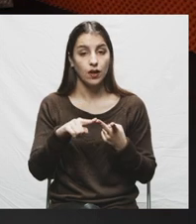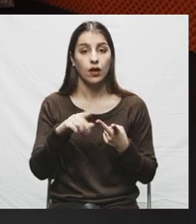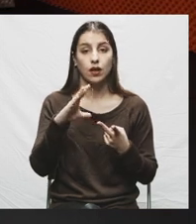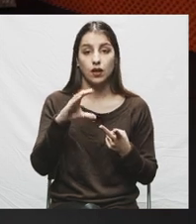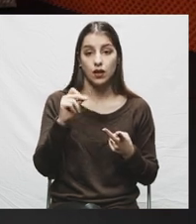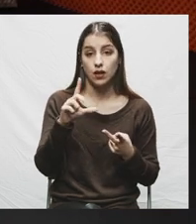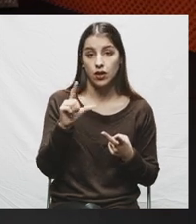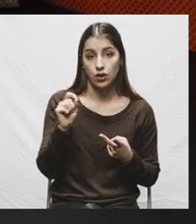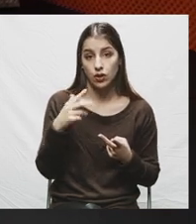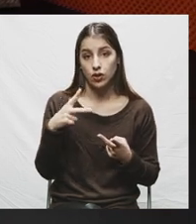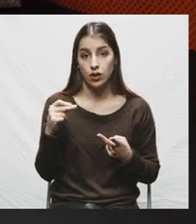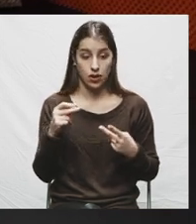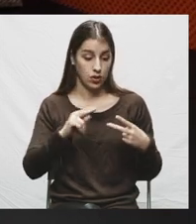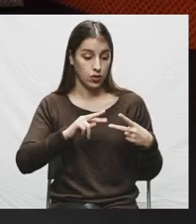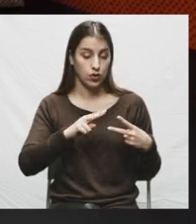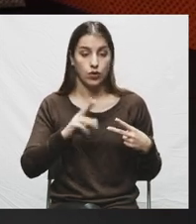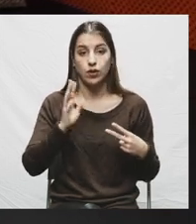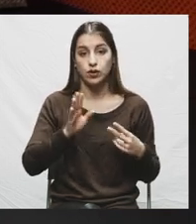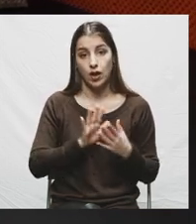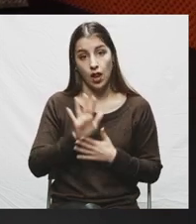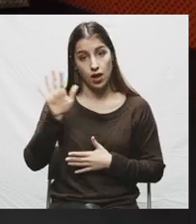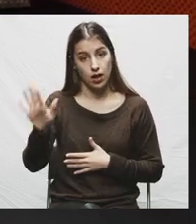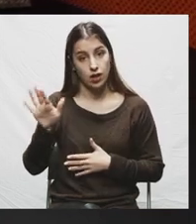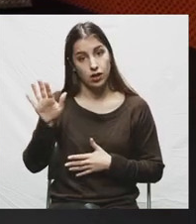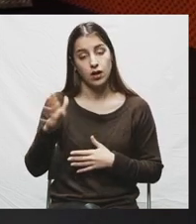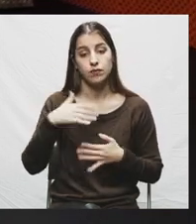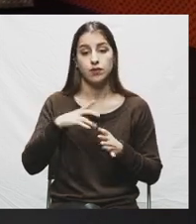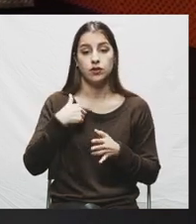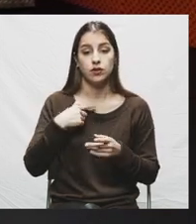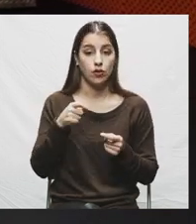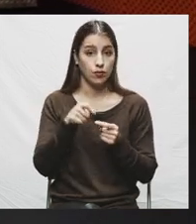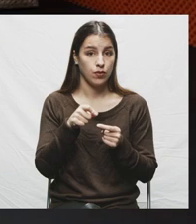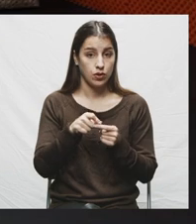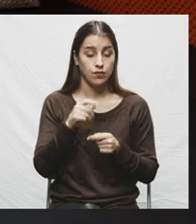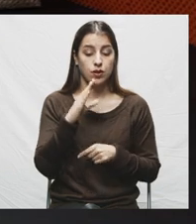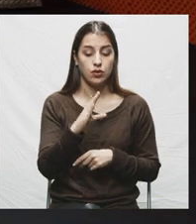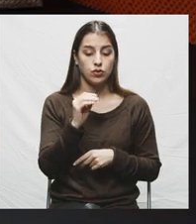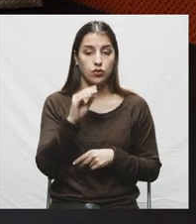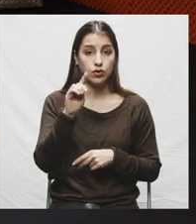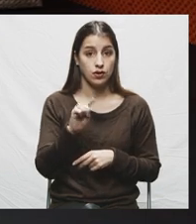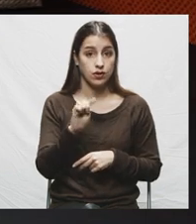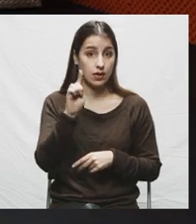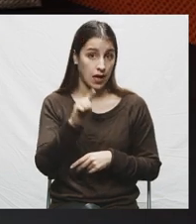Carlota Lagido, a series of people, but I had a very close relation with José Laginha,